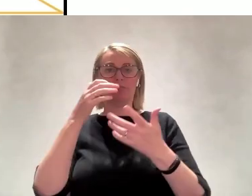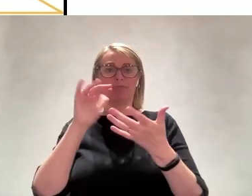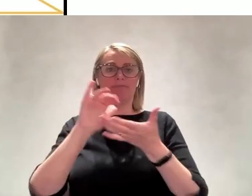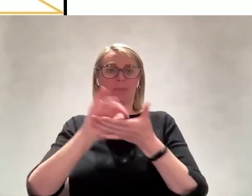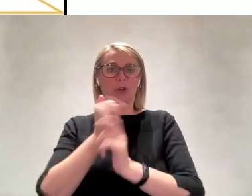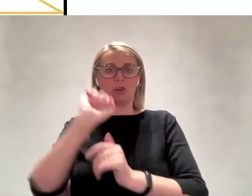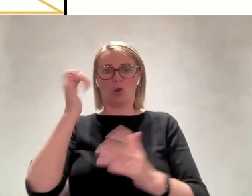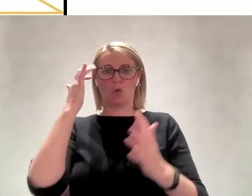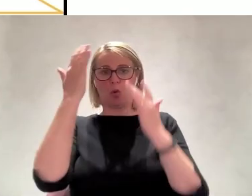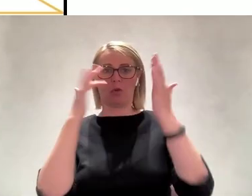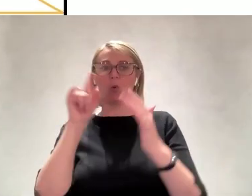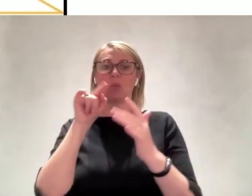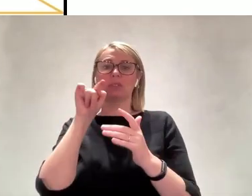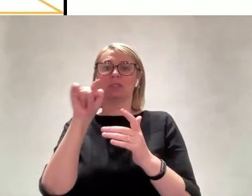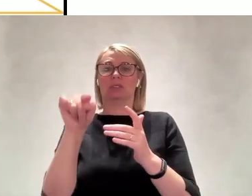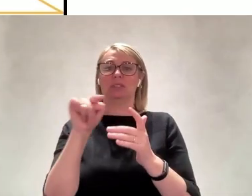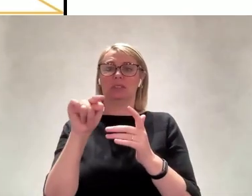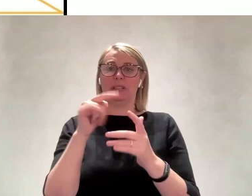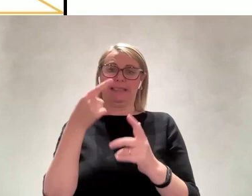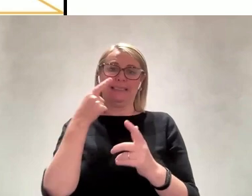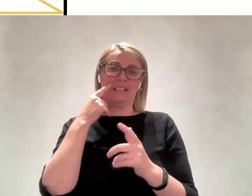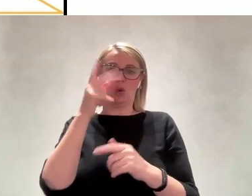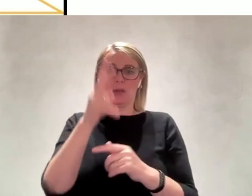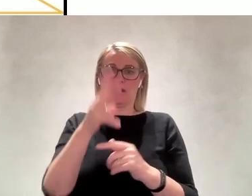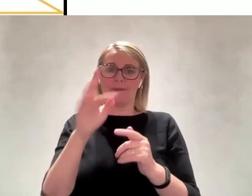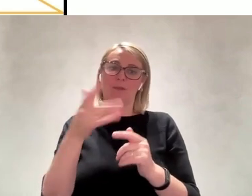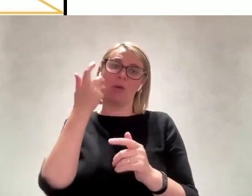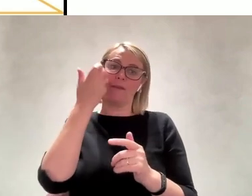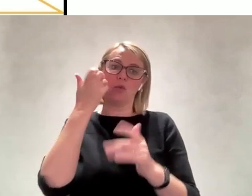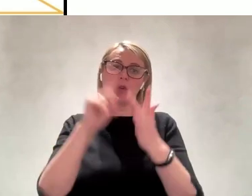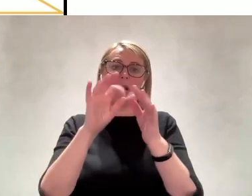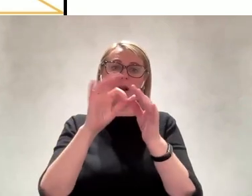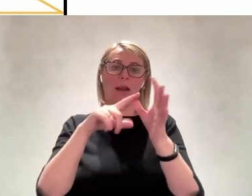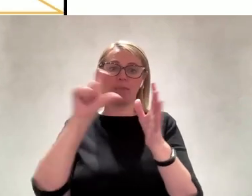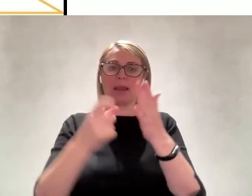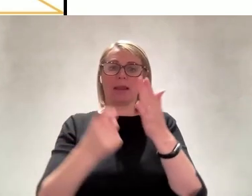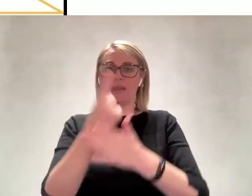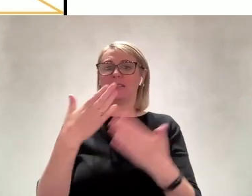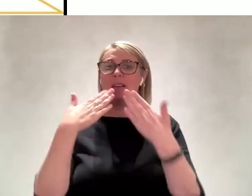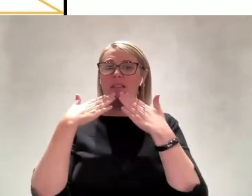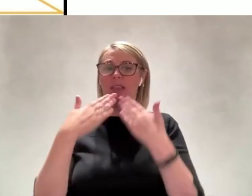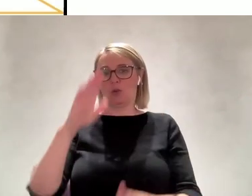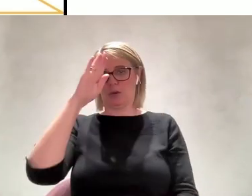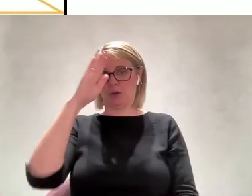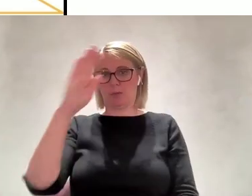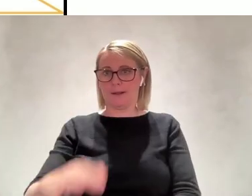We look forward to seeing you again at future IBAC events. Thank you and goodbye.